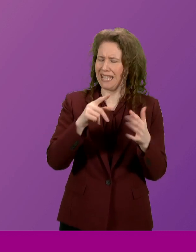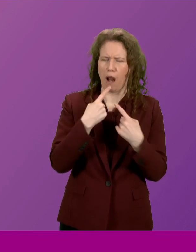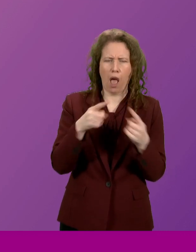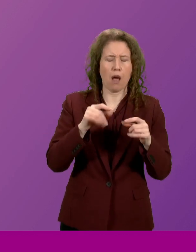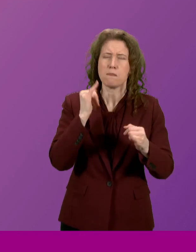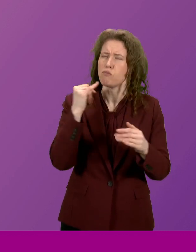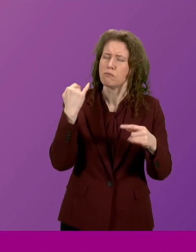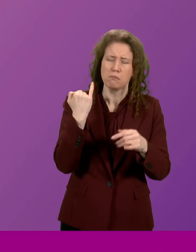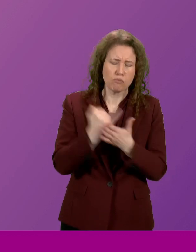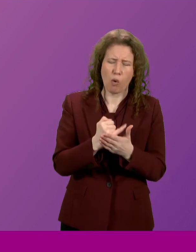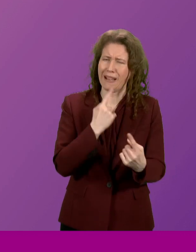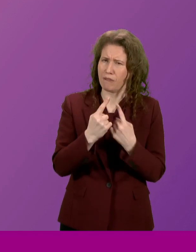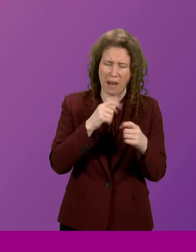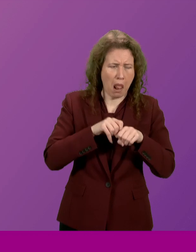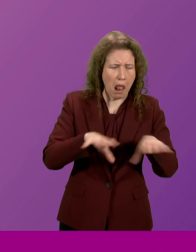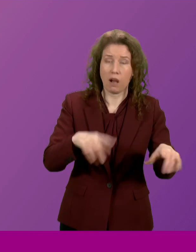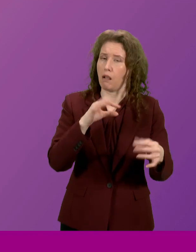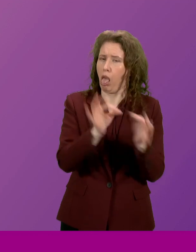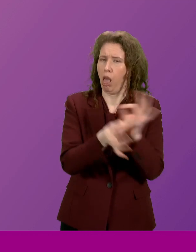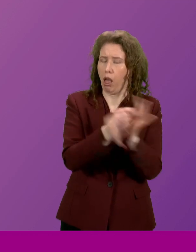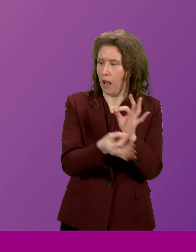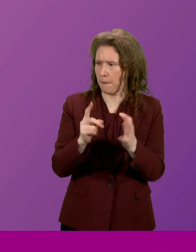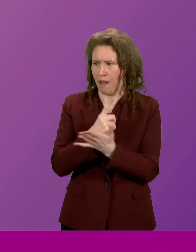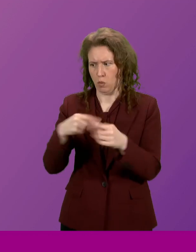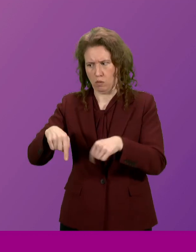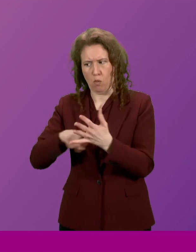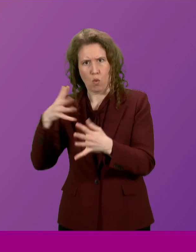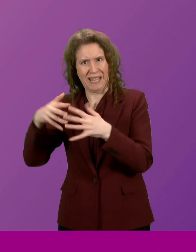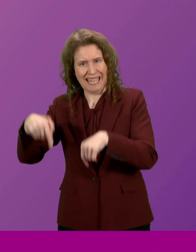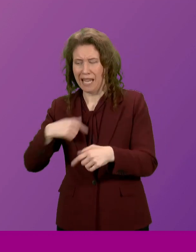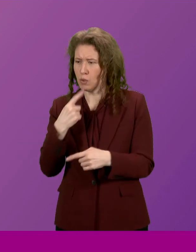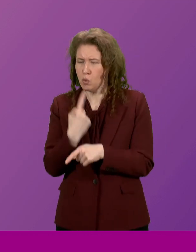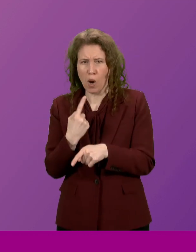the Scottish Parliament. His claims about my colleague Gillian Mackay’s Abortion Services